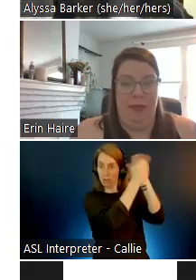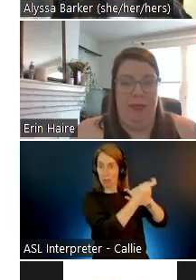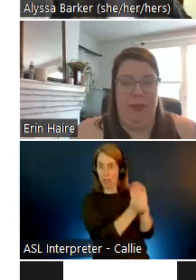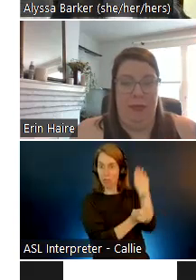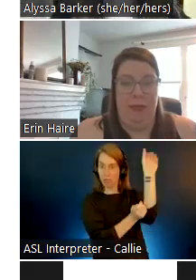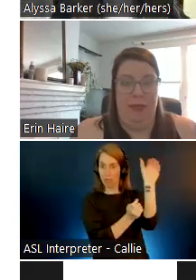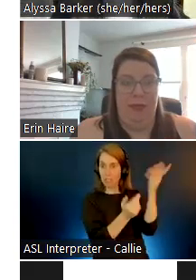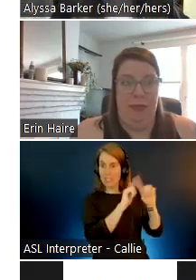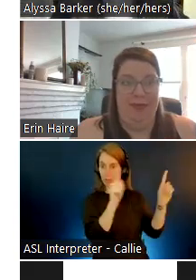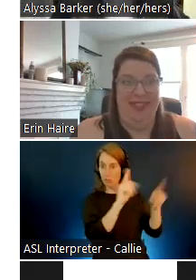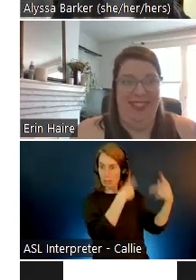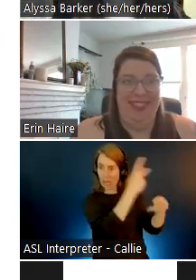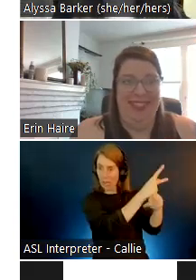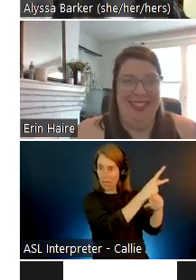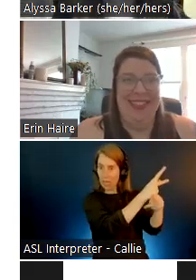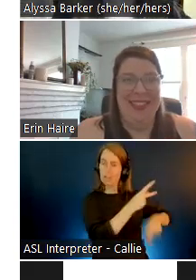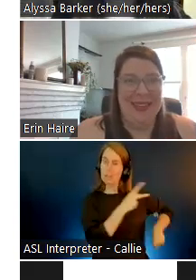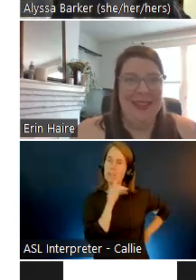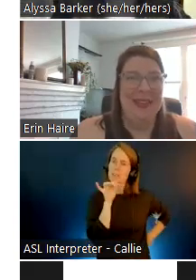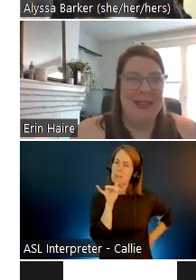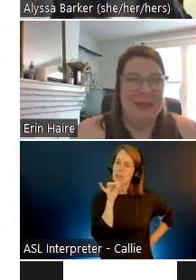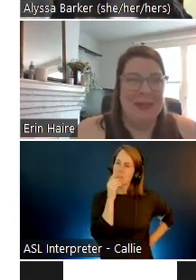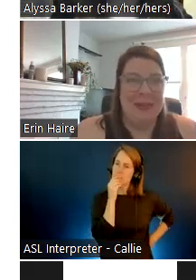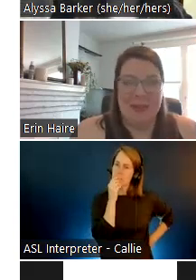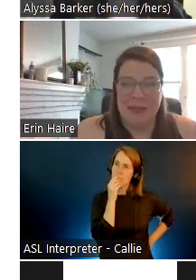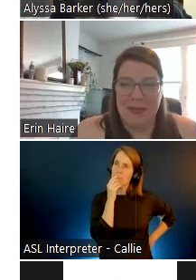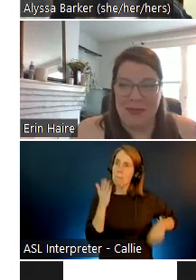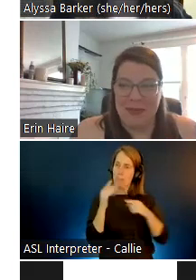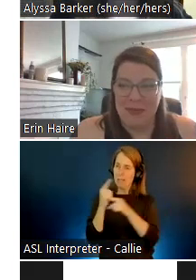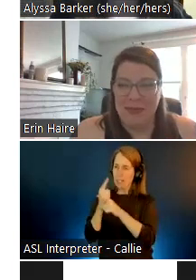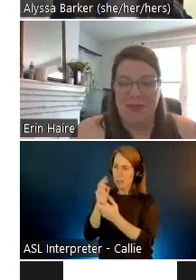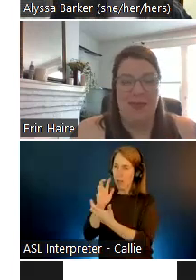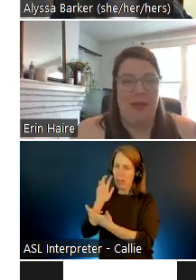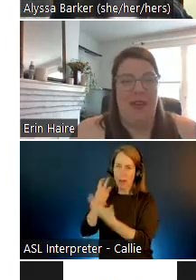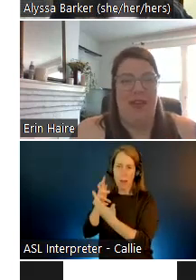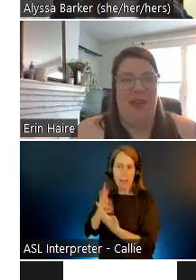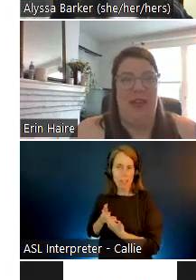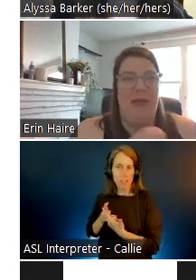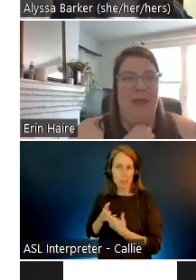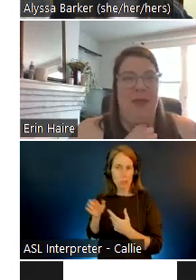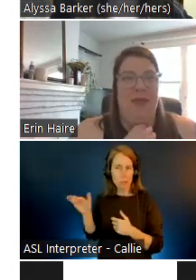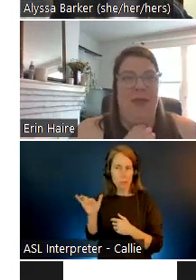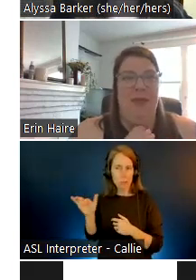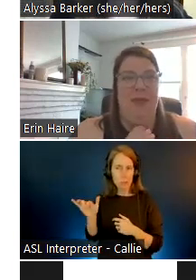well maybe it could be a reasonable accommodation too what what do you you got any thoughts Alyssa?